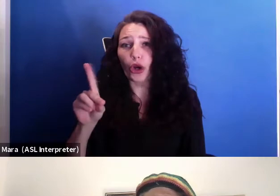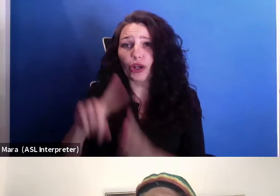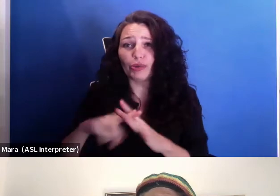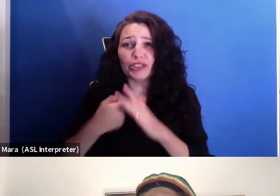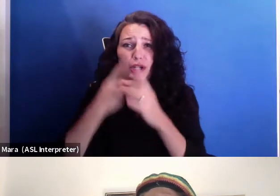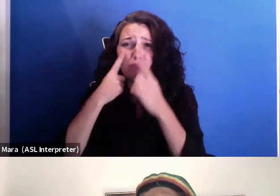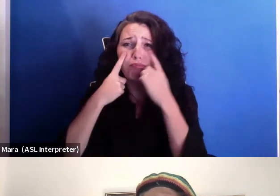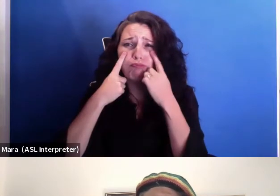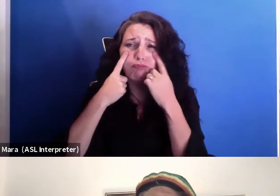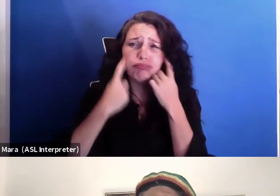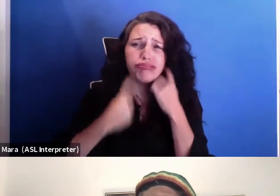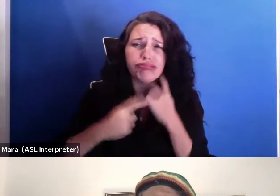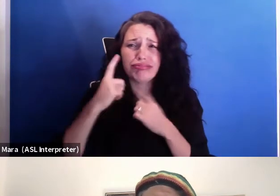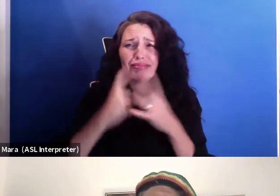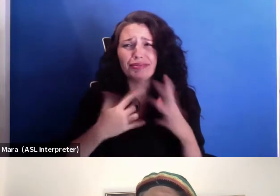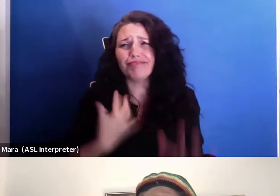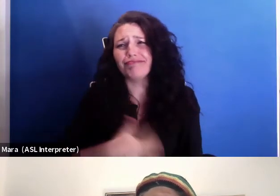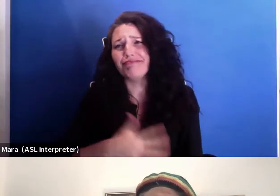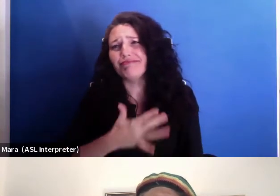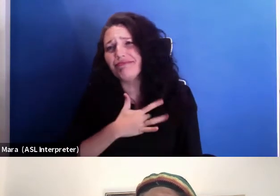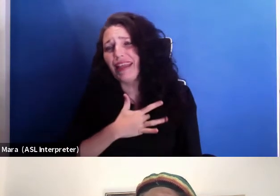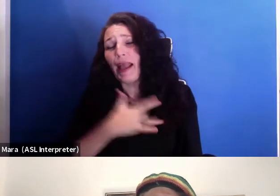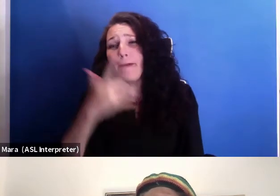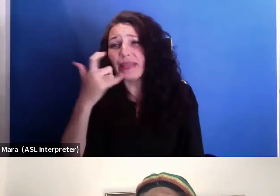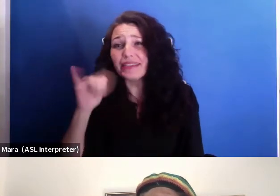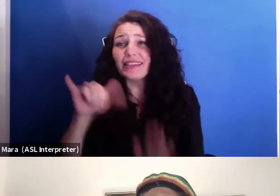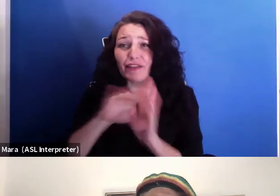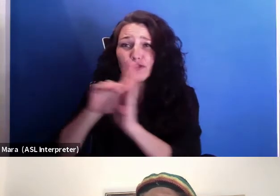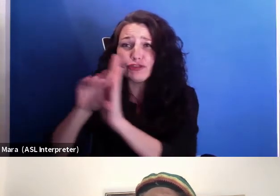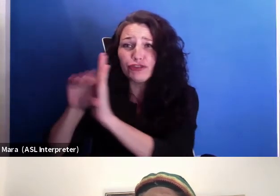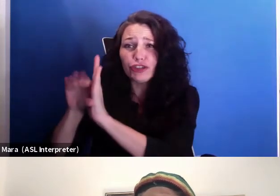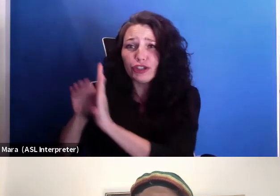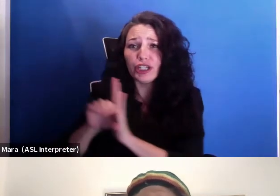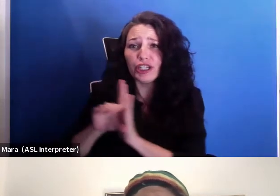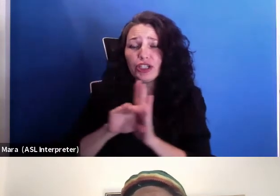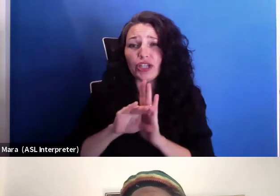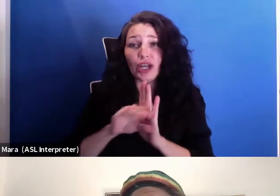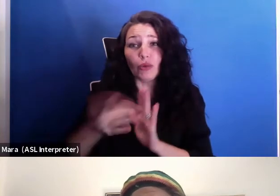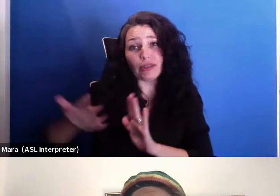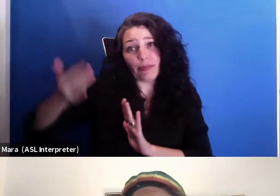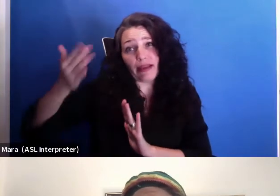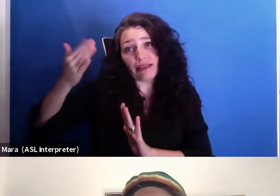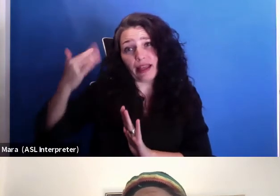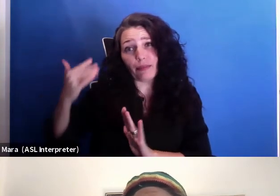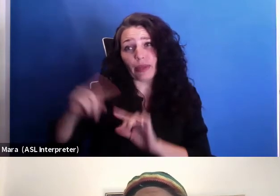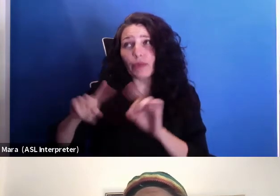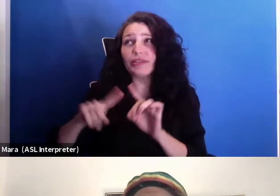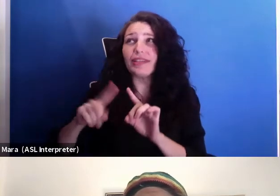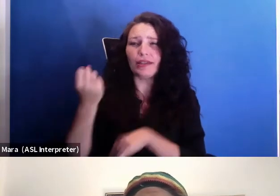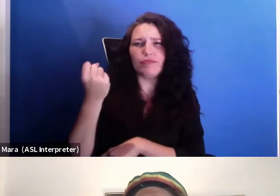from the same kind of revolutionary world changing heart and mind opening point of view